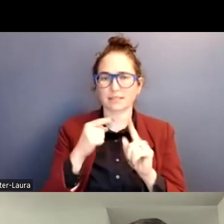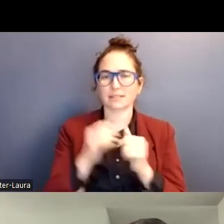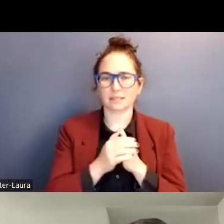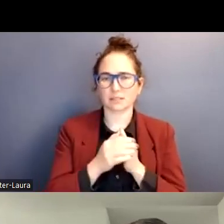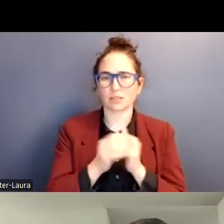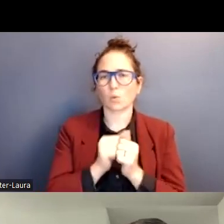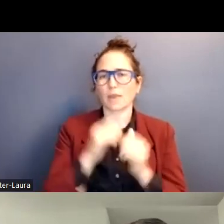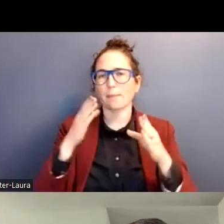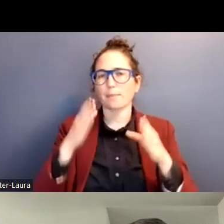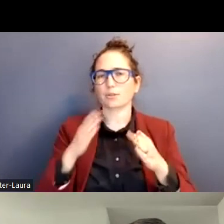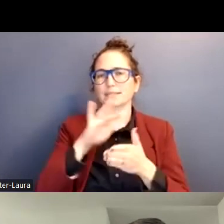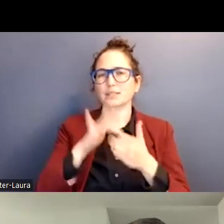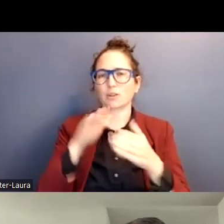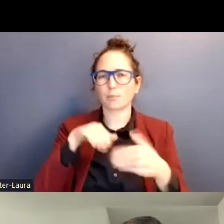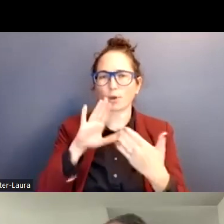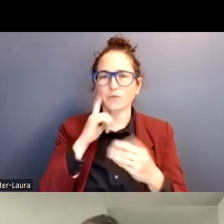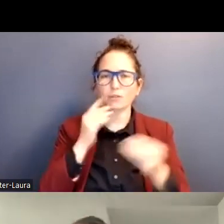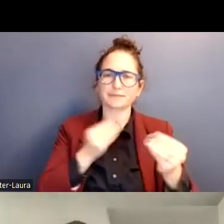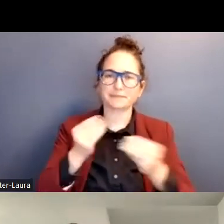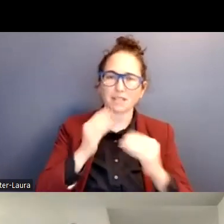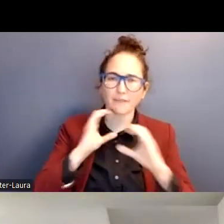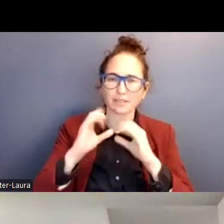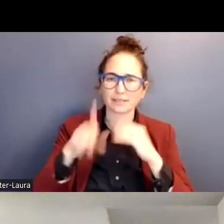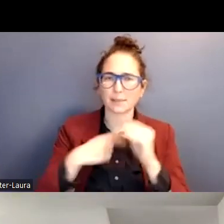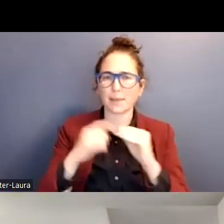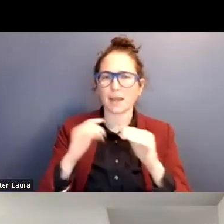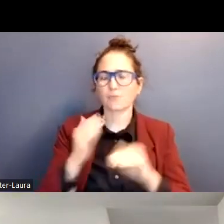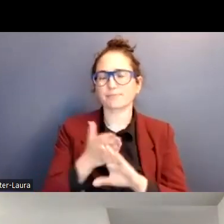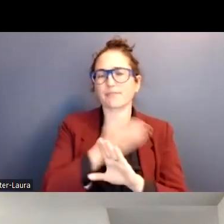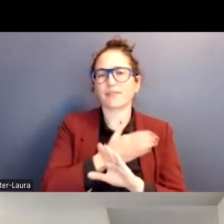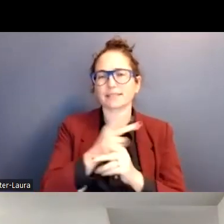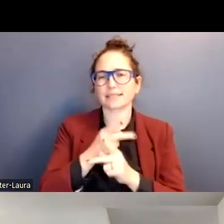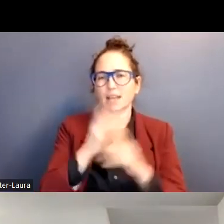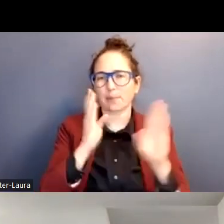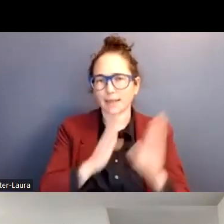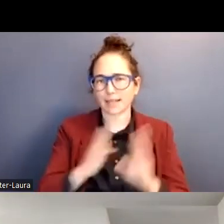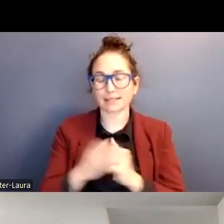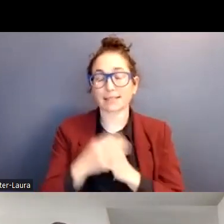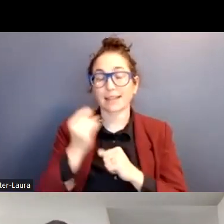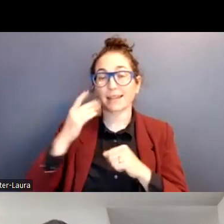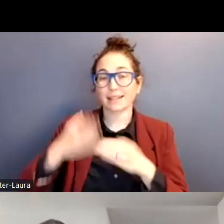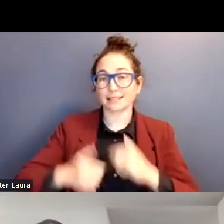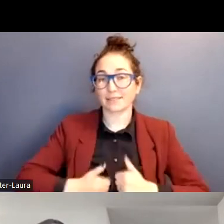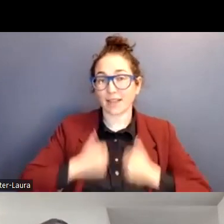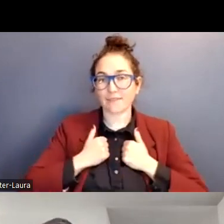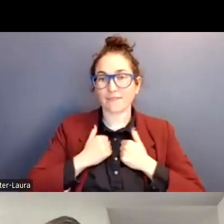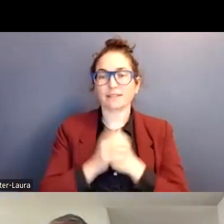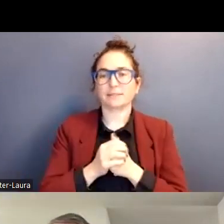approaches to facilitate conversations about advanced care planning and carried end of life. And there's a link in chat